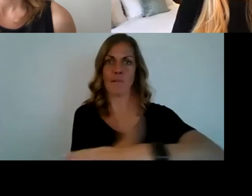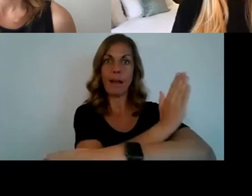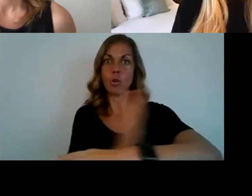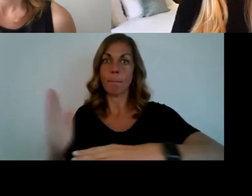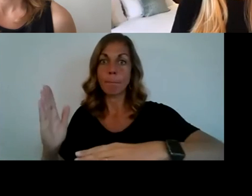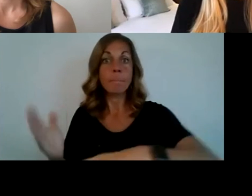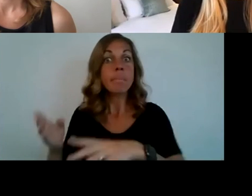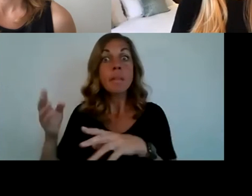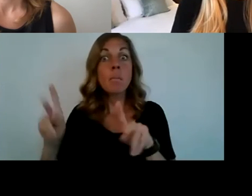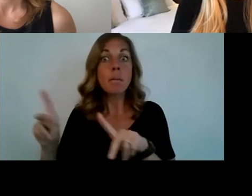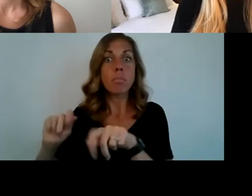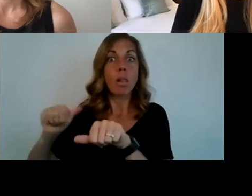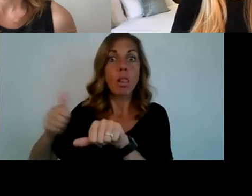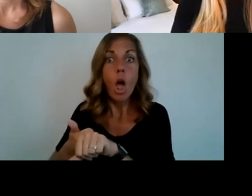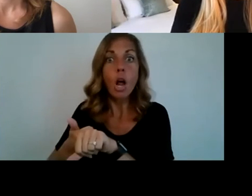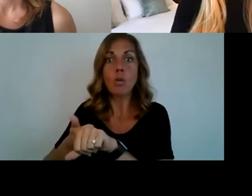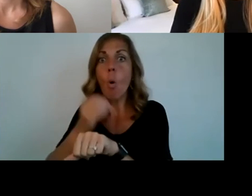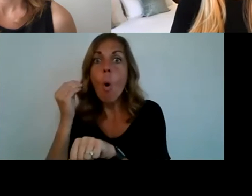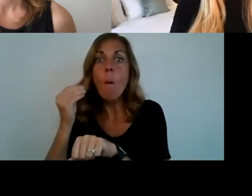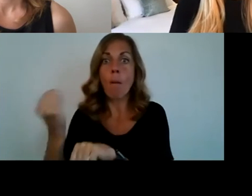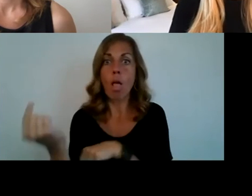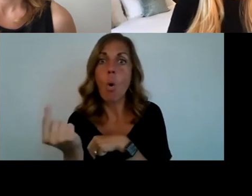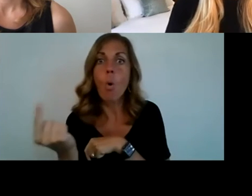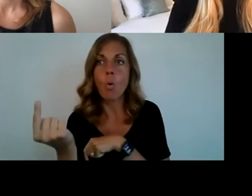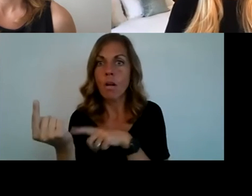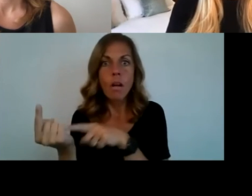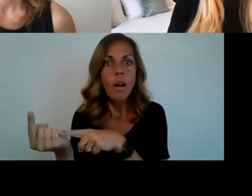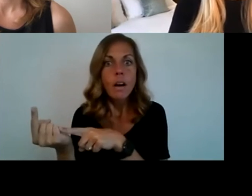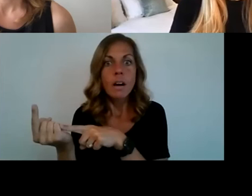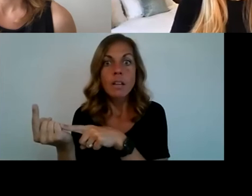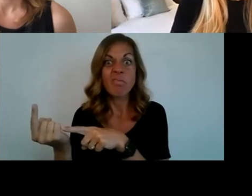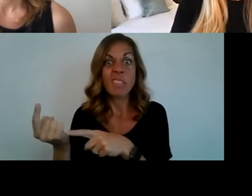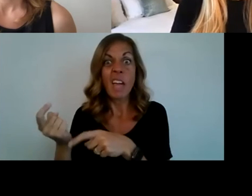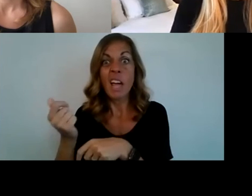in their homes alone and that they are dealing with their own, you know, crisis of loneliness.